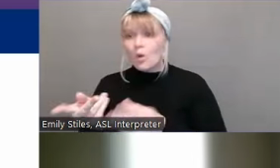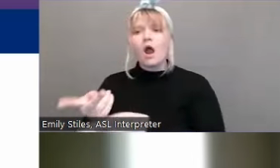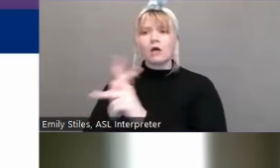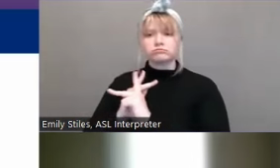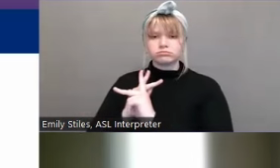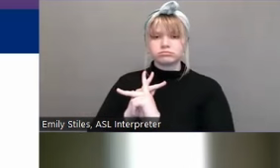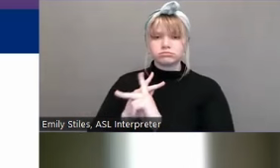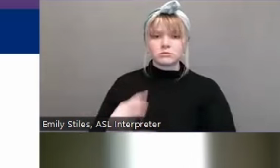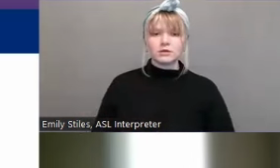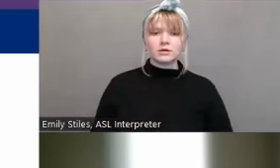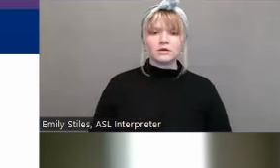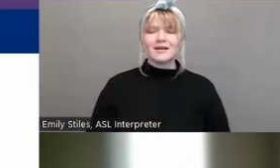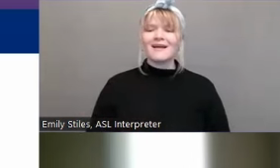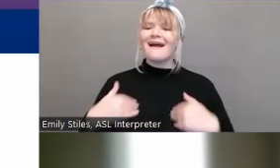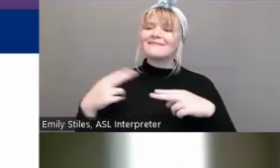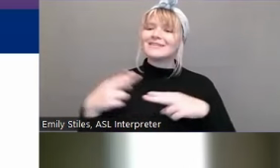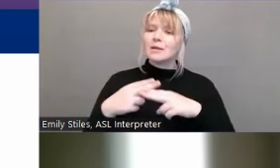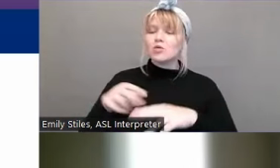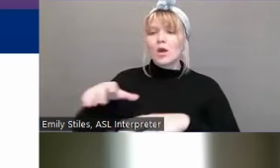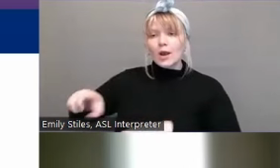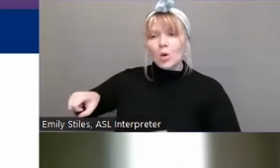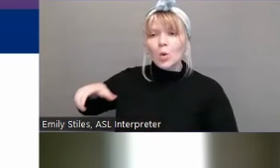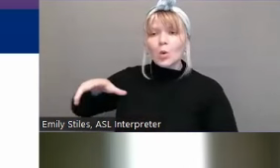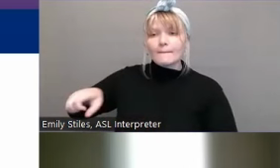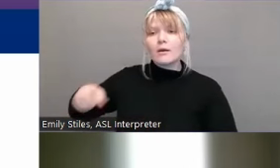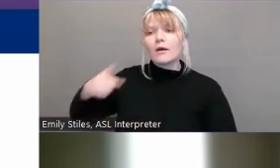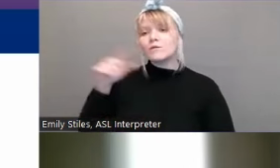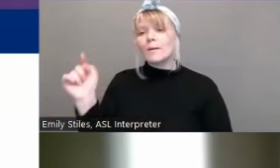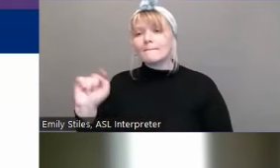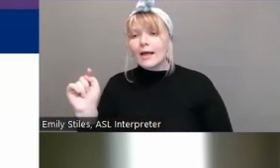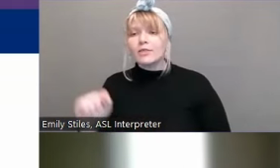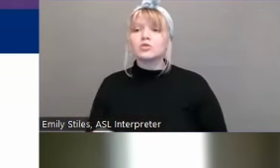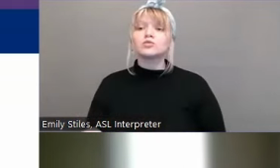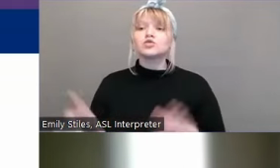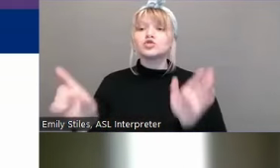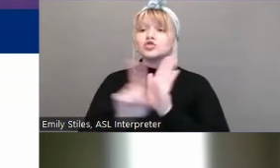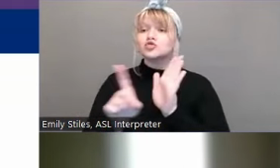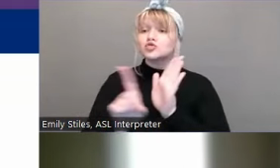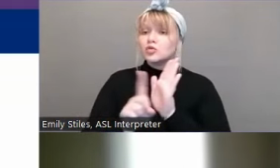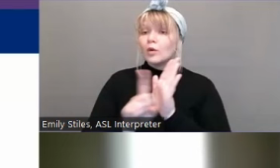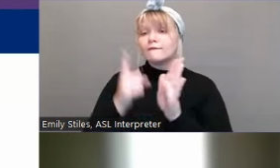like temporary grab bars for bathrooms, door alarms, some types of ramps that can be like